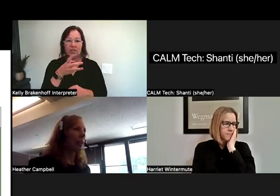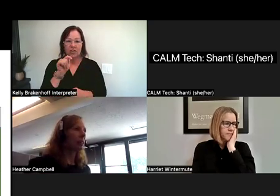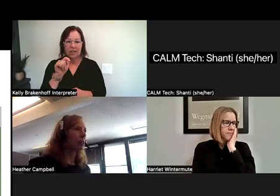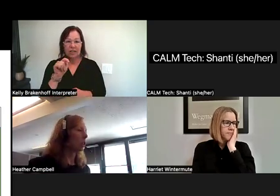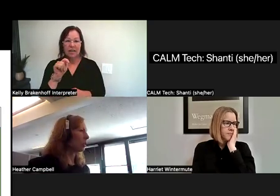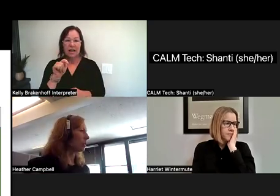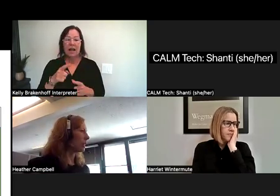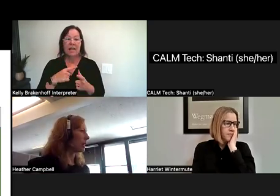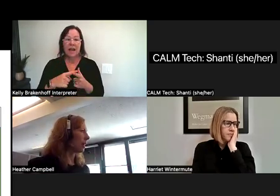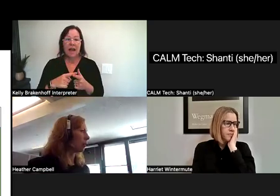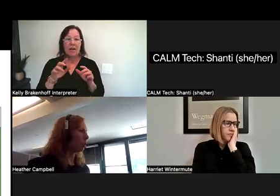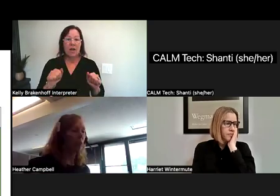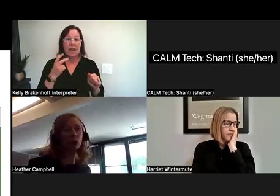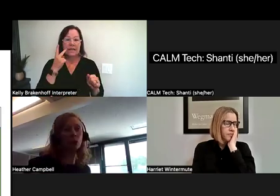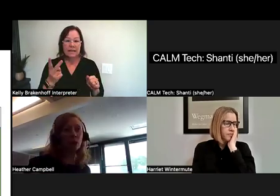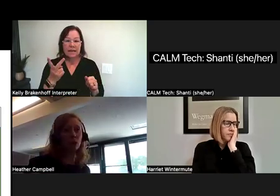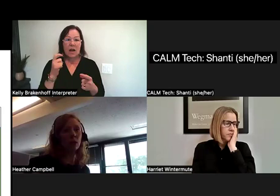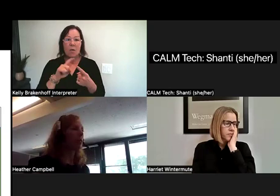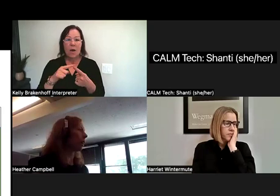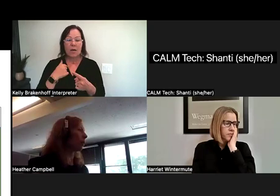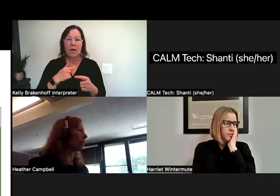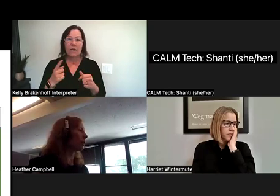And you can see that when we first started using this at Iowa state we